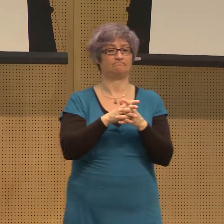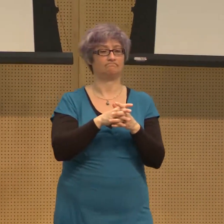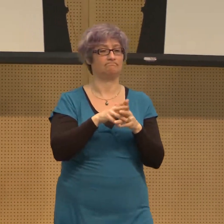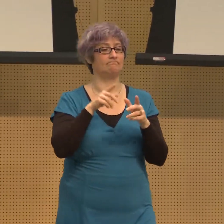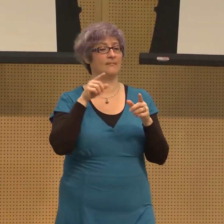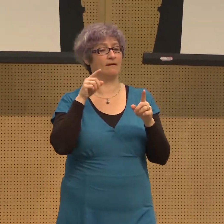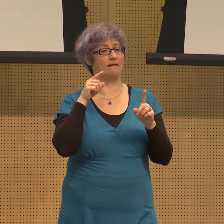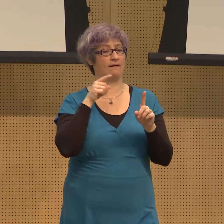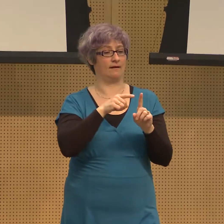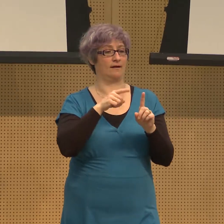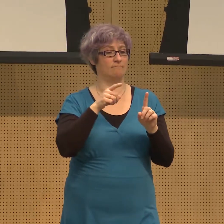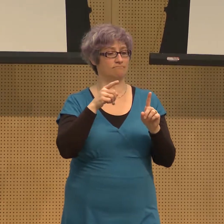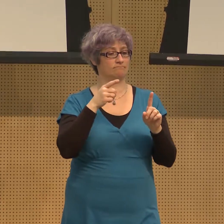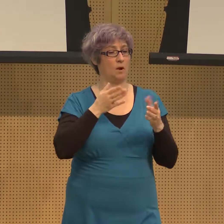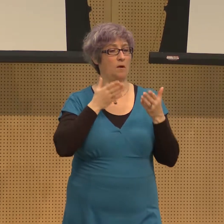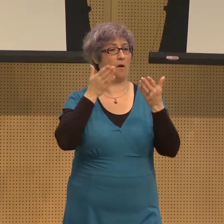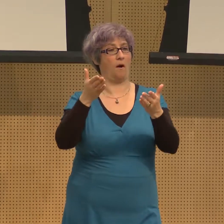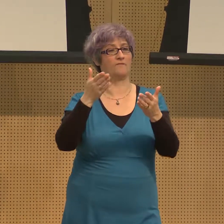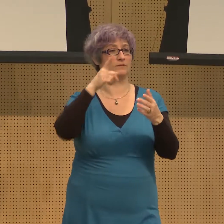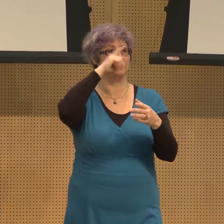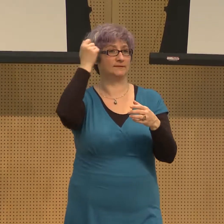or the Linguistic Society of America,